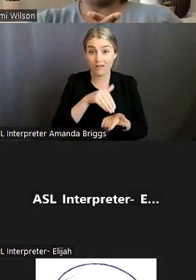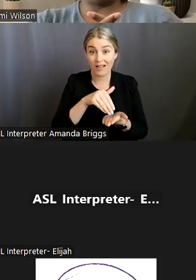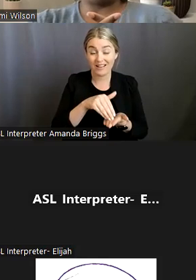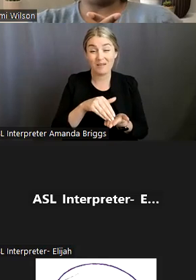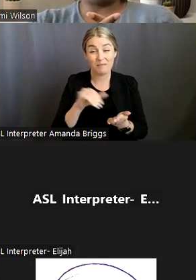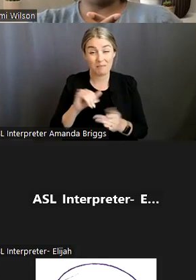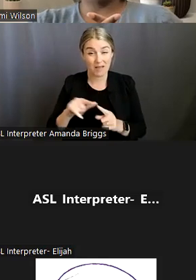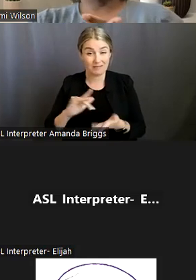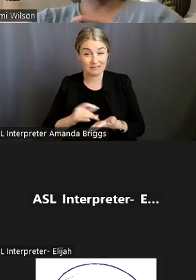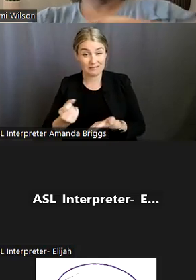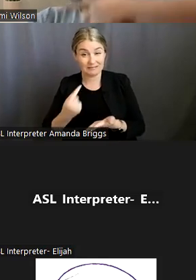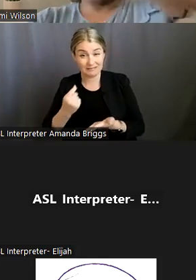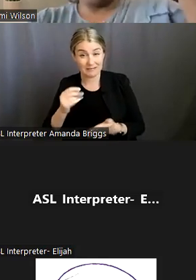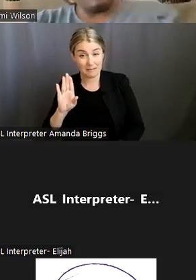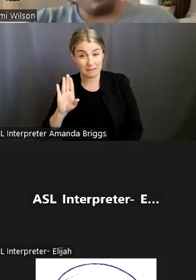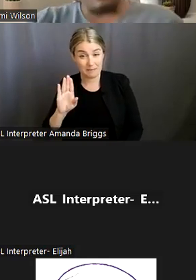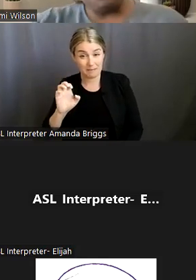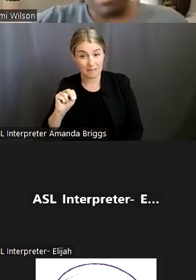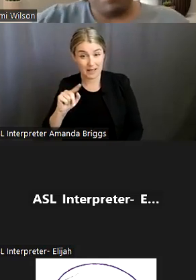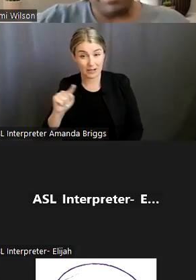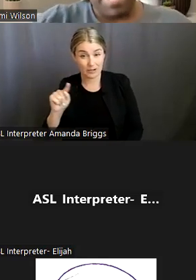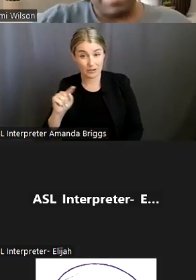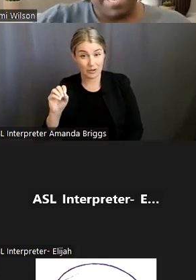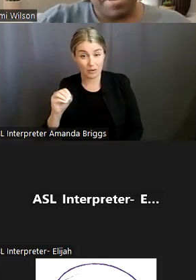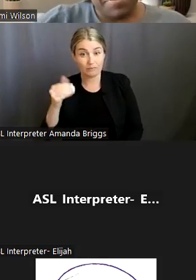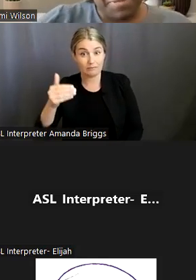more often, which is a respiratory depressant by itself.